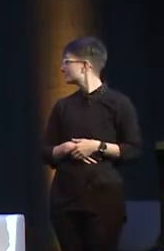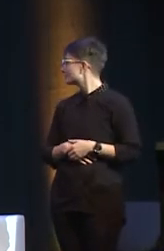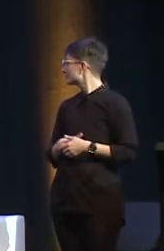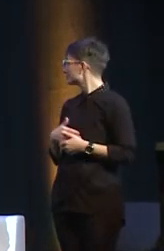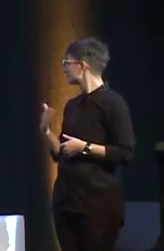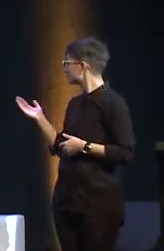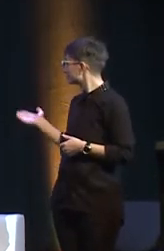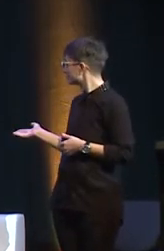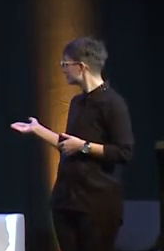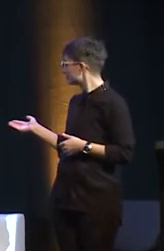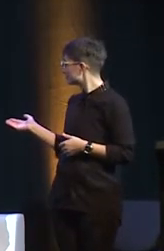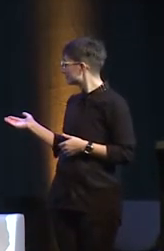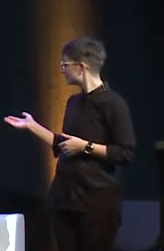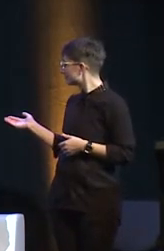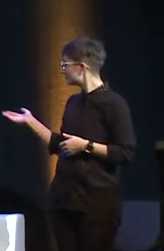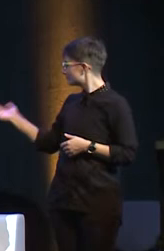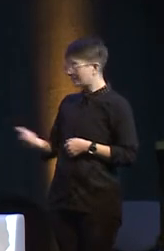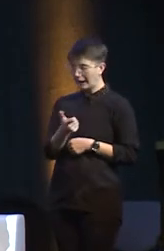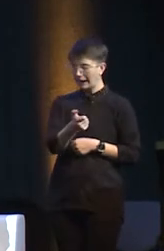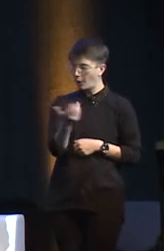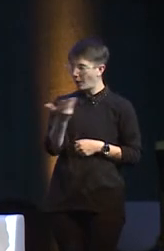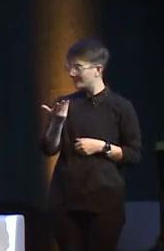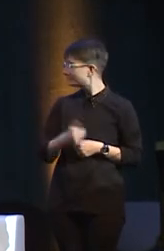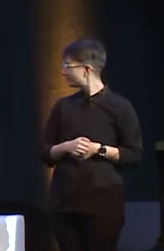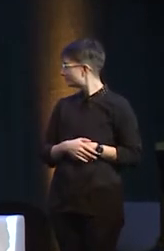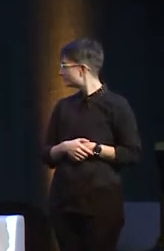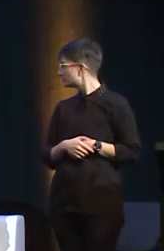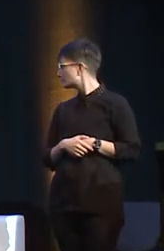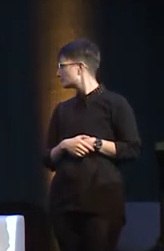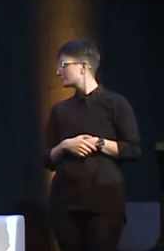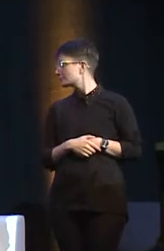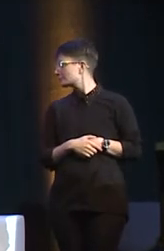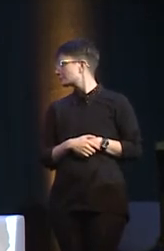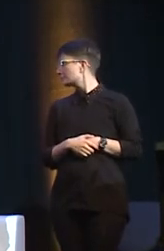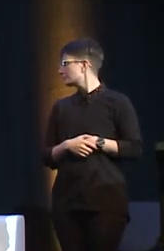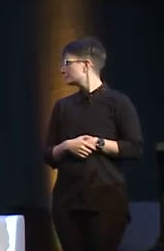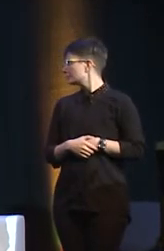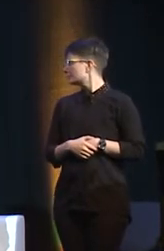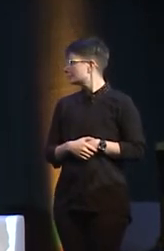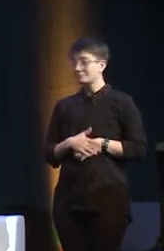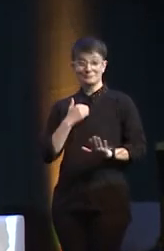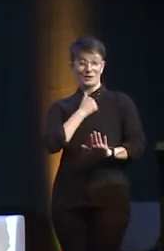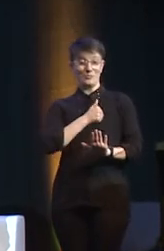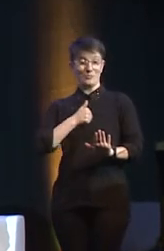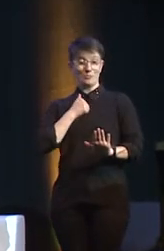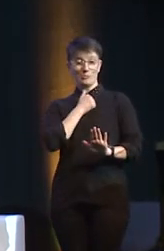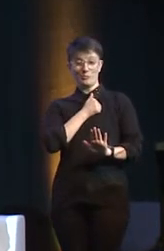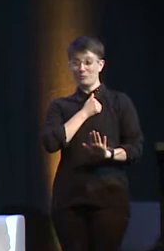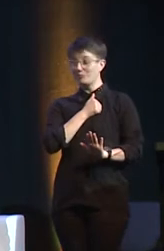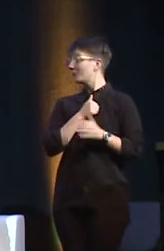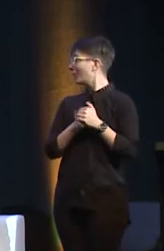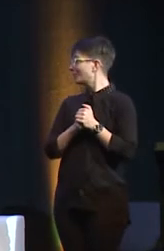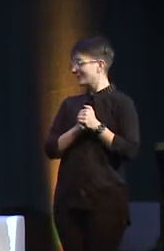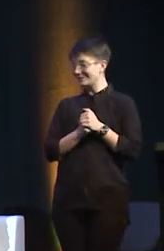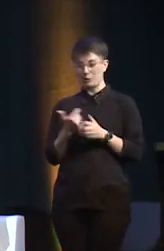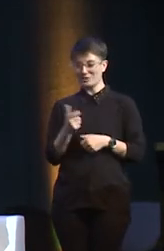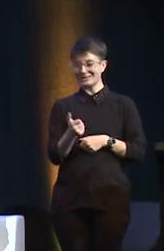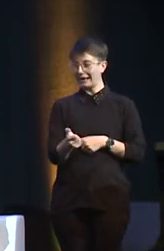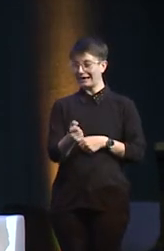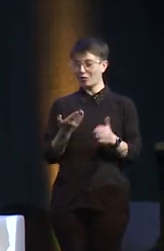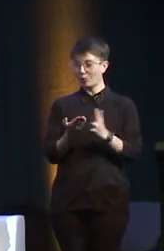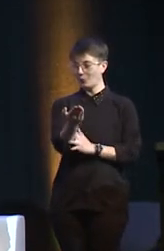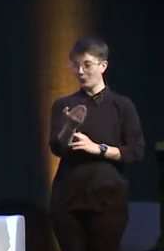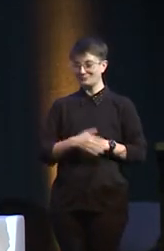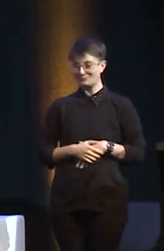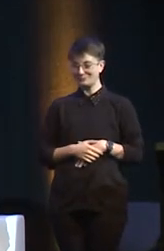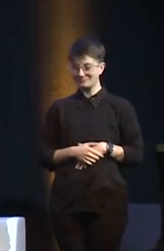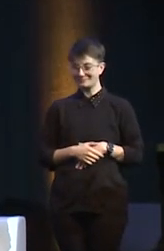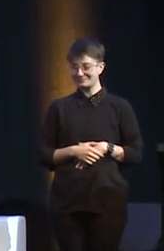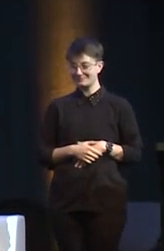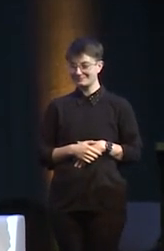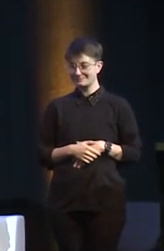Grant: Thank you. Apologies I was meant to move through the odd slide. So as we move